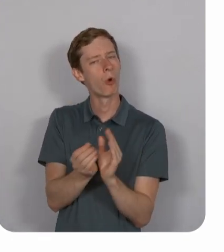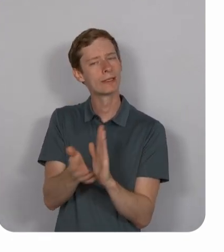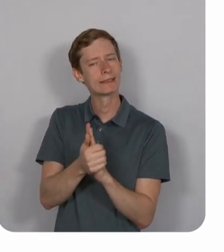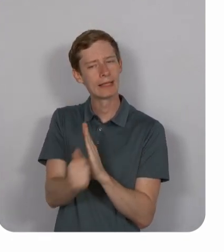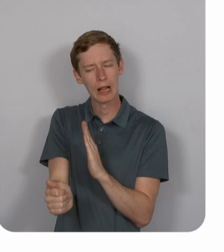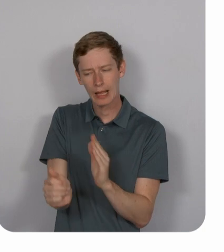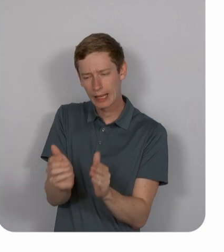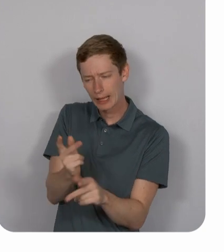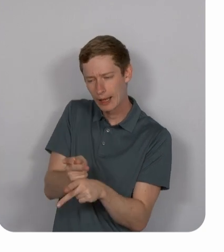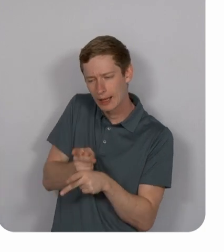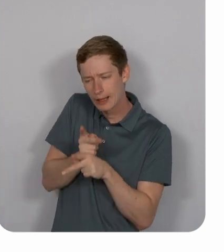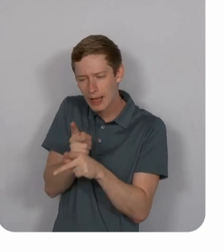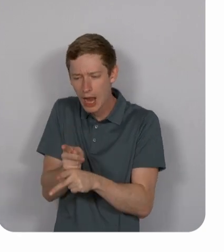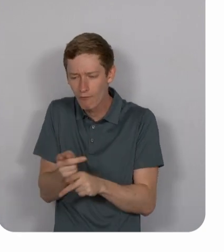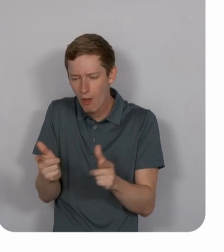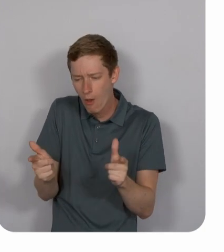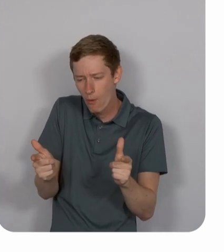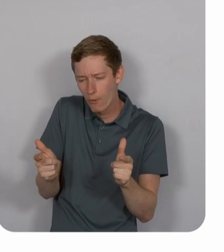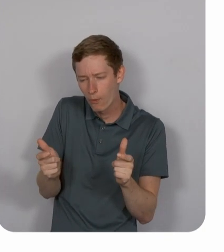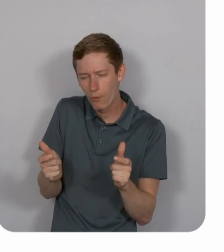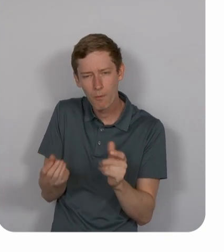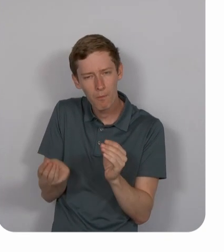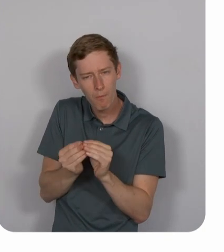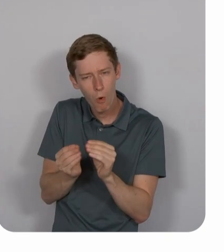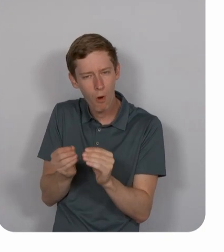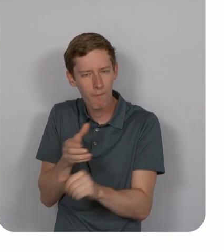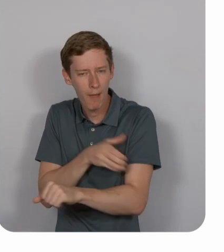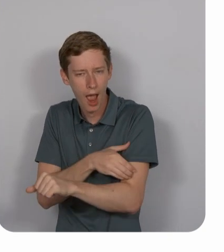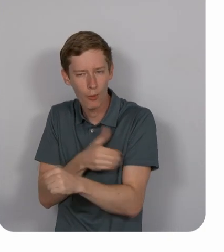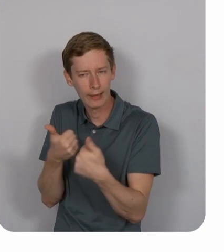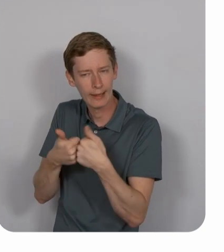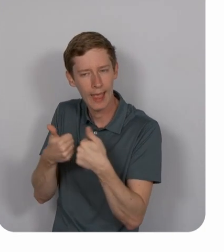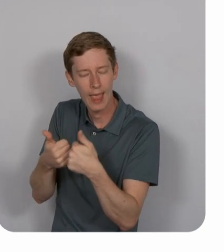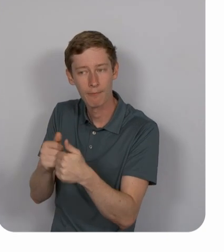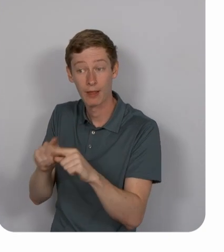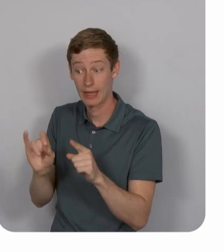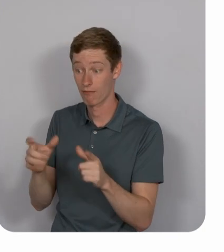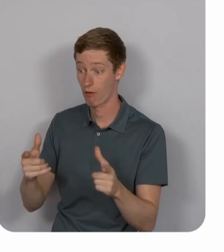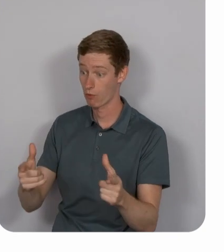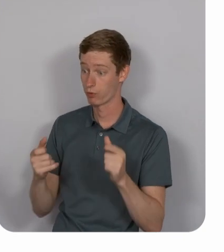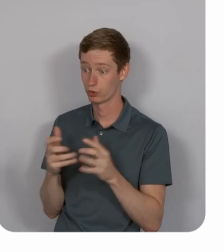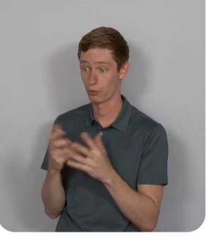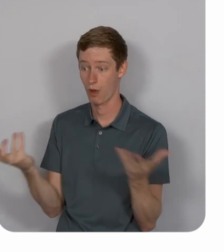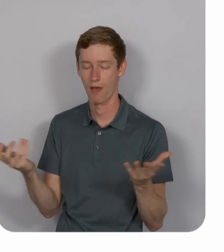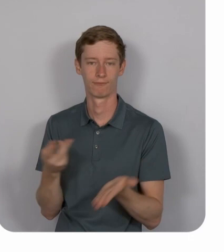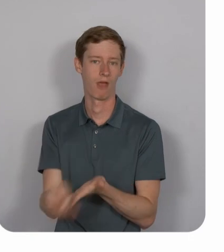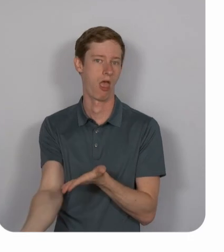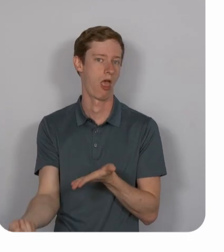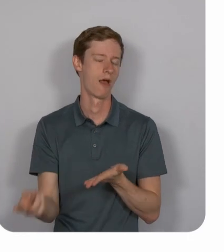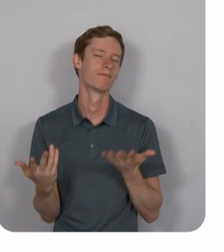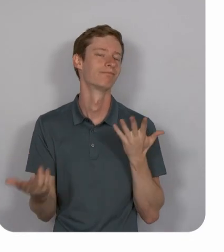a little extra power, but pressing too hard will result in some sort of burnout. We’re eager to see what designs developers come up with